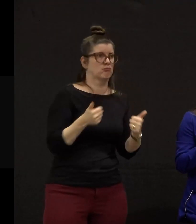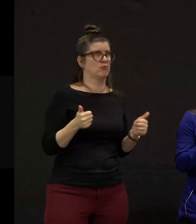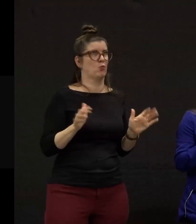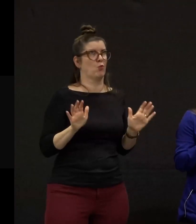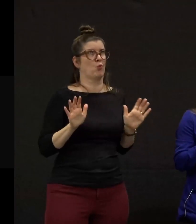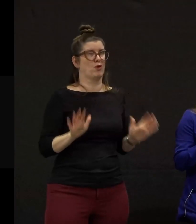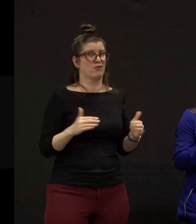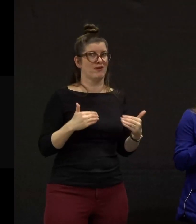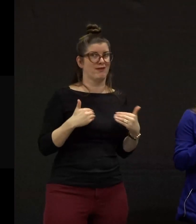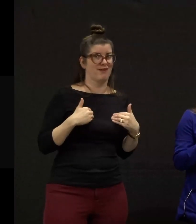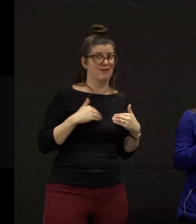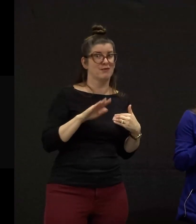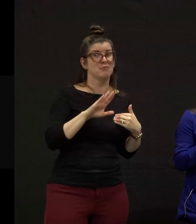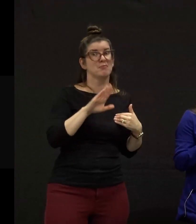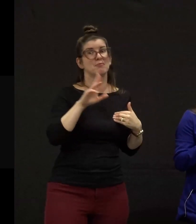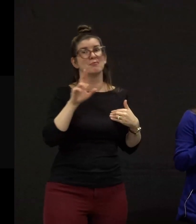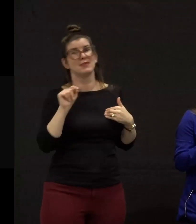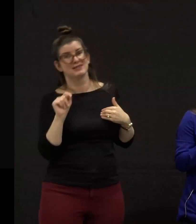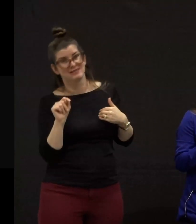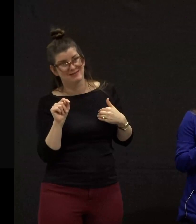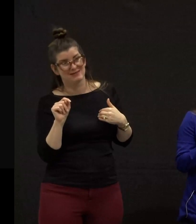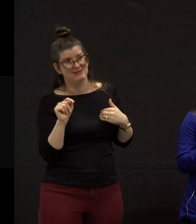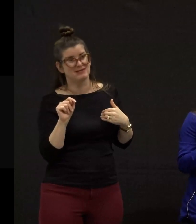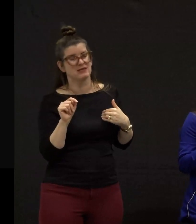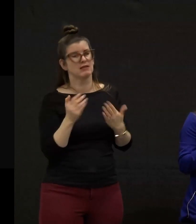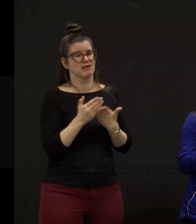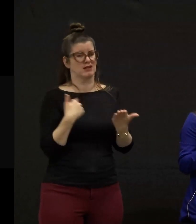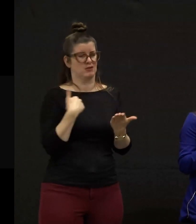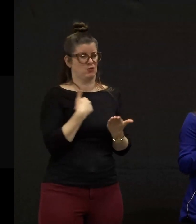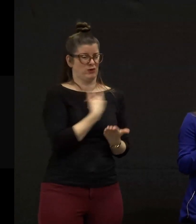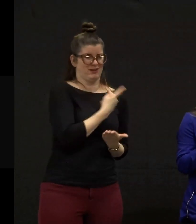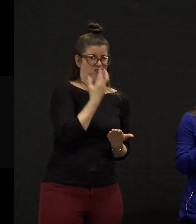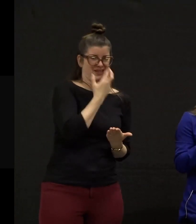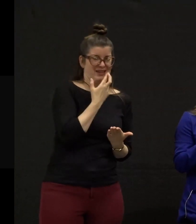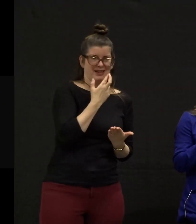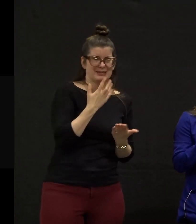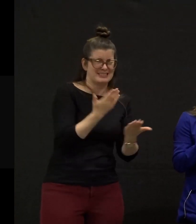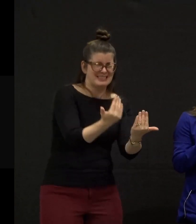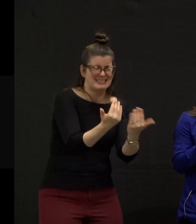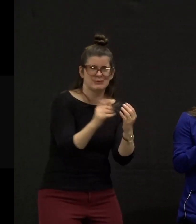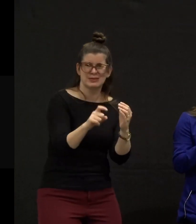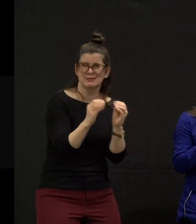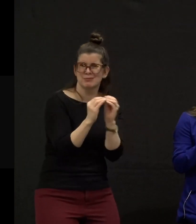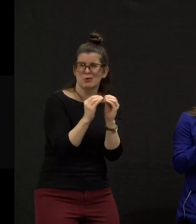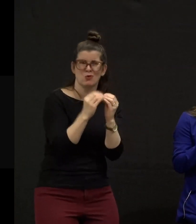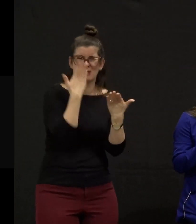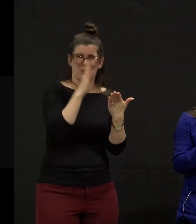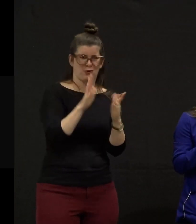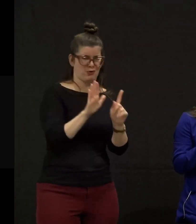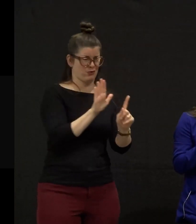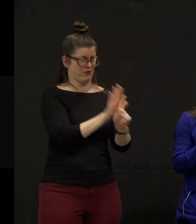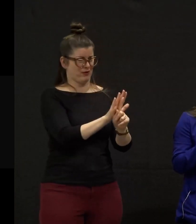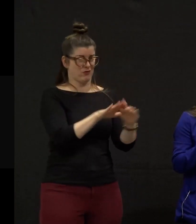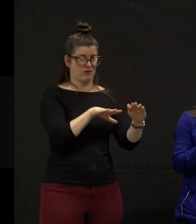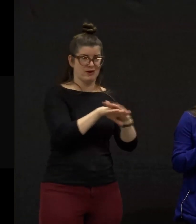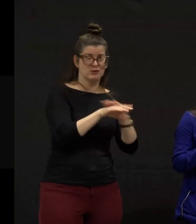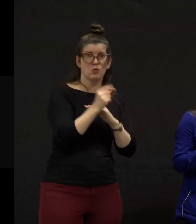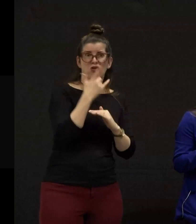but there's things that we realize we don't know a lot about. We don't know the child's access to a visual language.